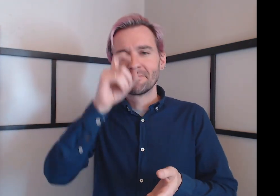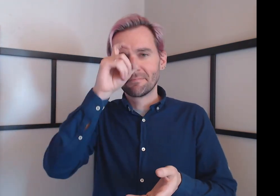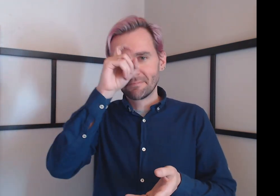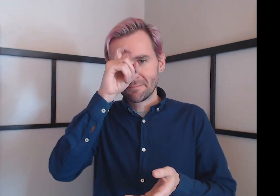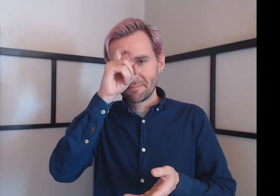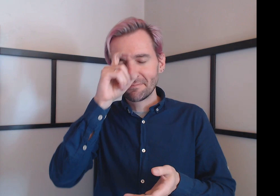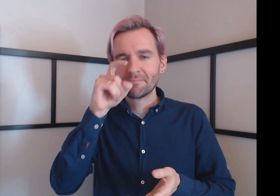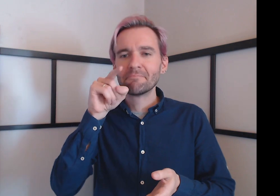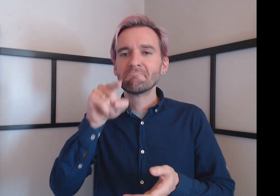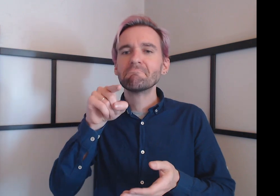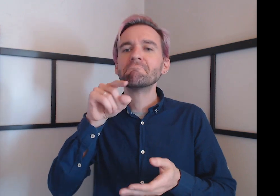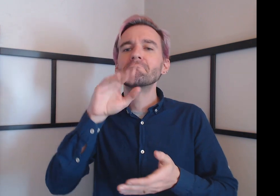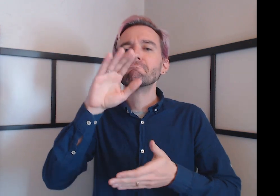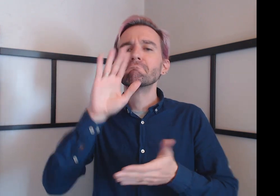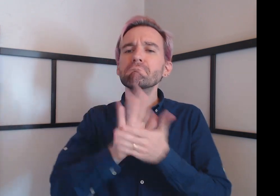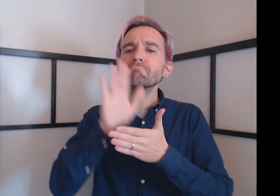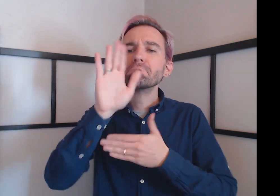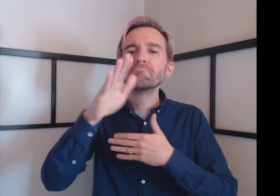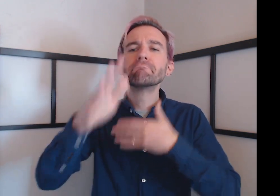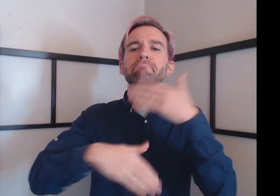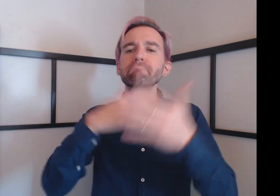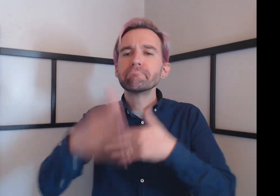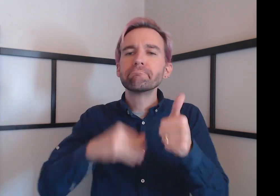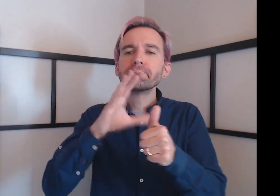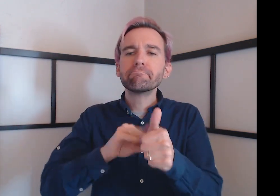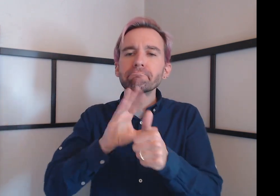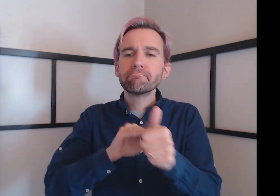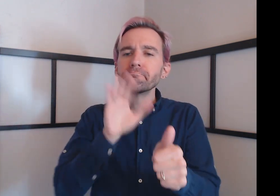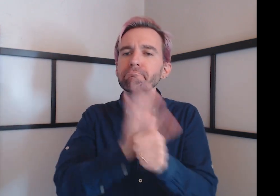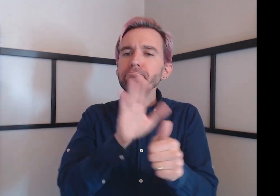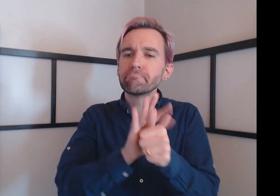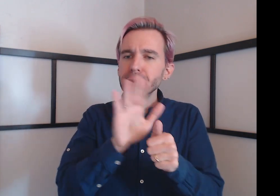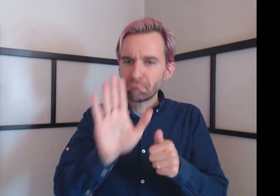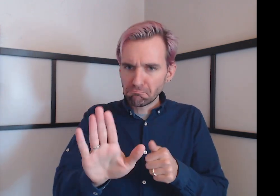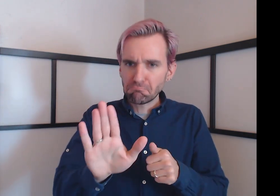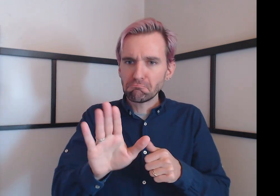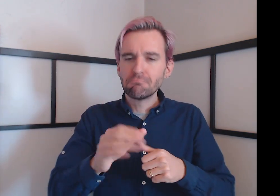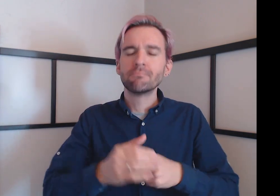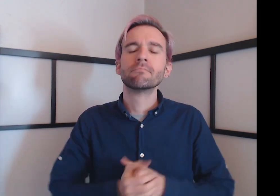I hope that this was helpful for you as you learn more TSL (or other sign languages).